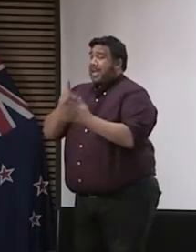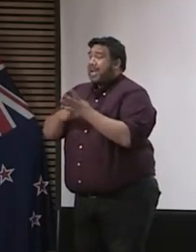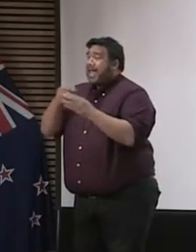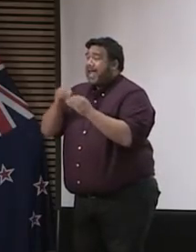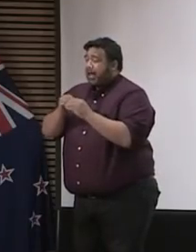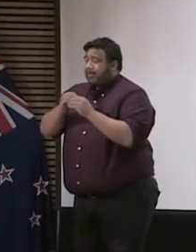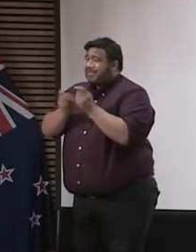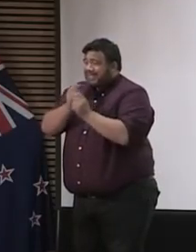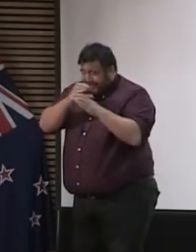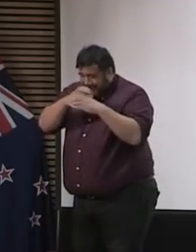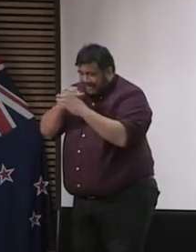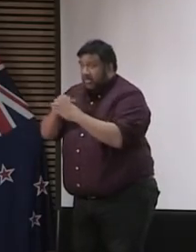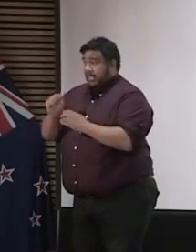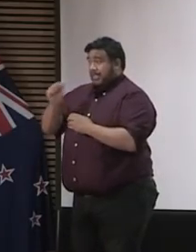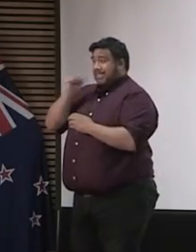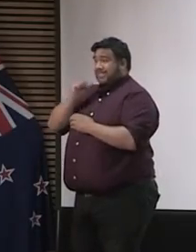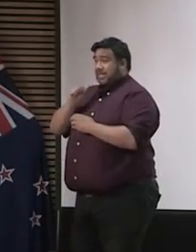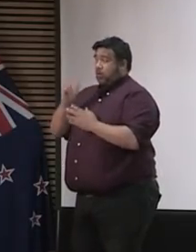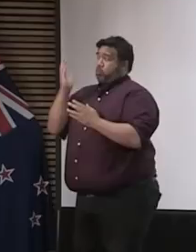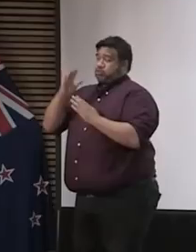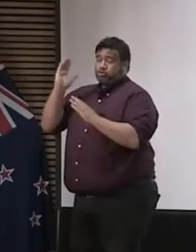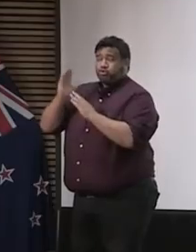day, that was 5, 278 tests.